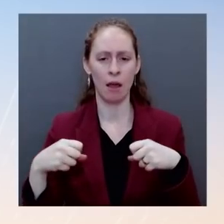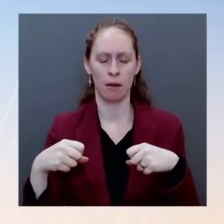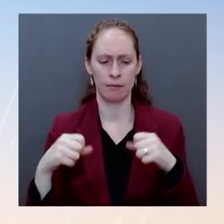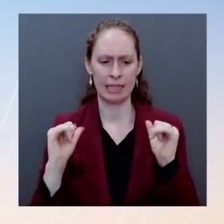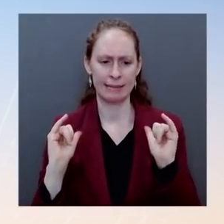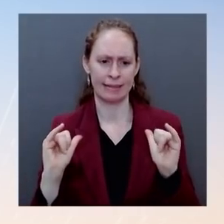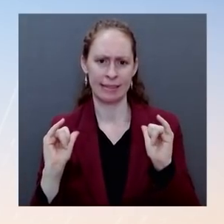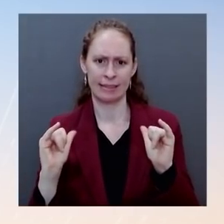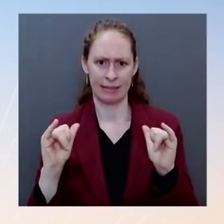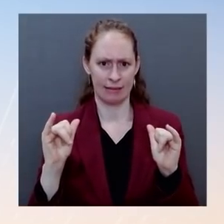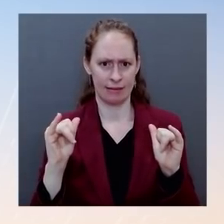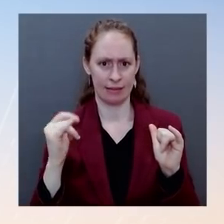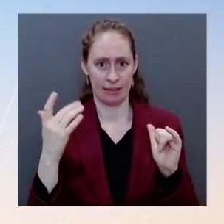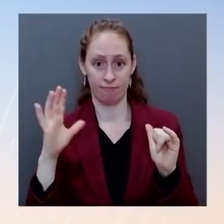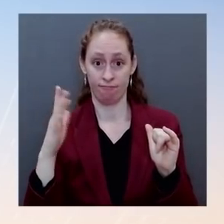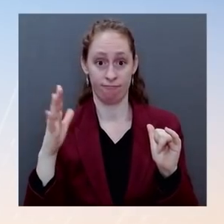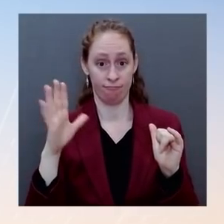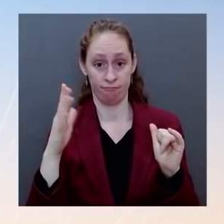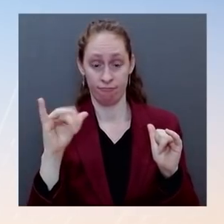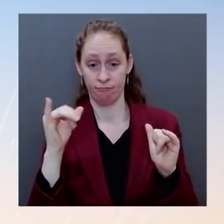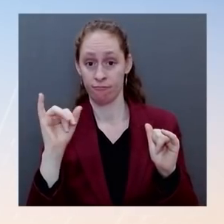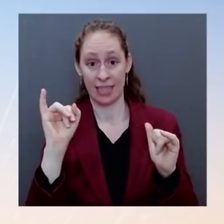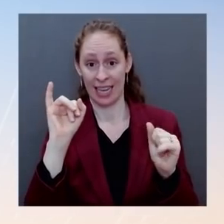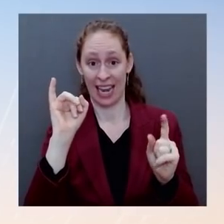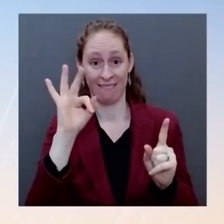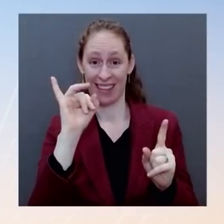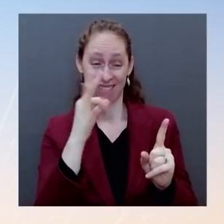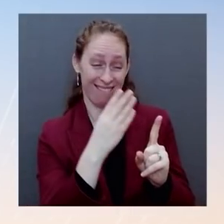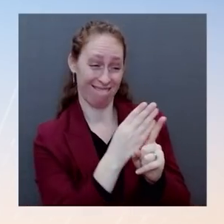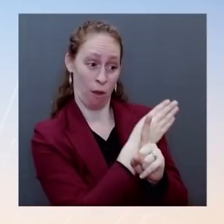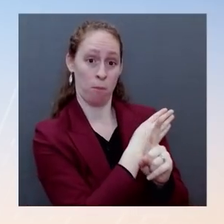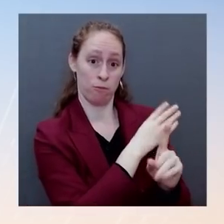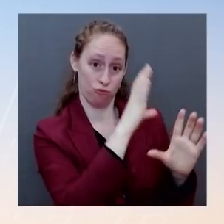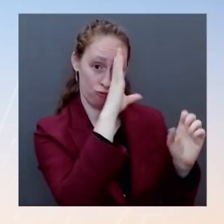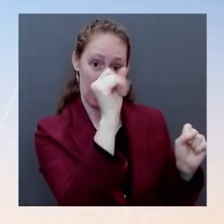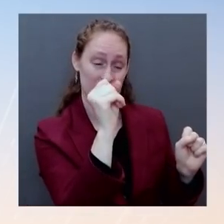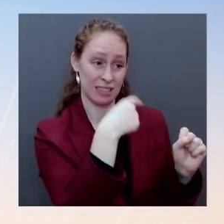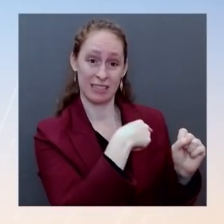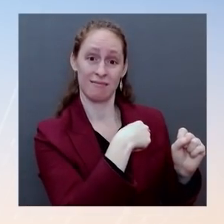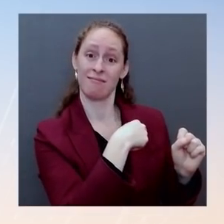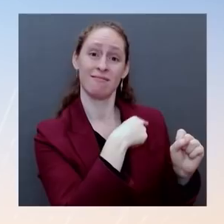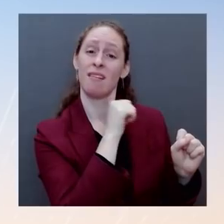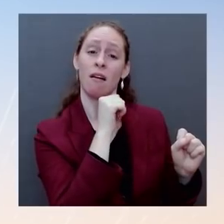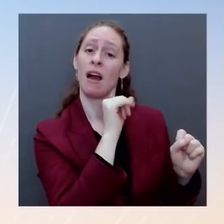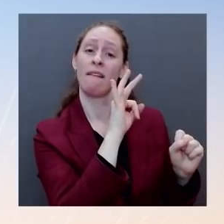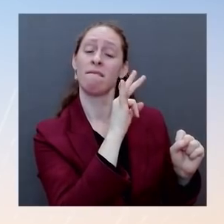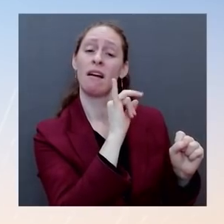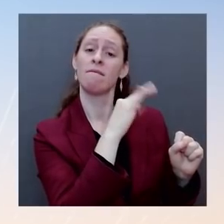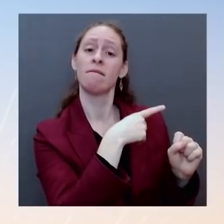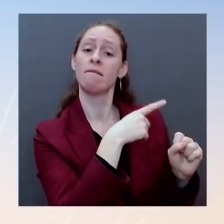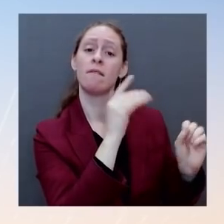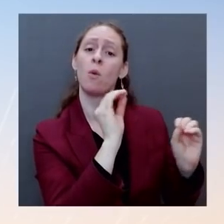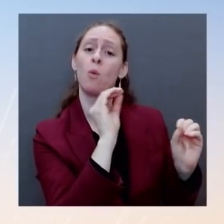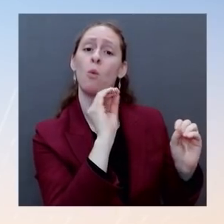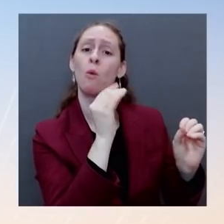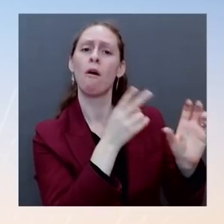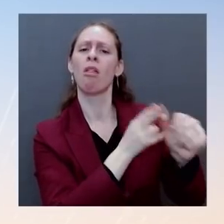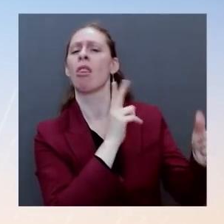with no thought as to what might come next. And if you look at that step and the impact of that -- the fact that the former president